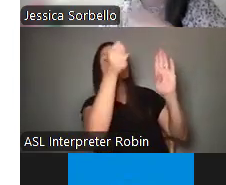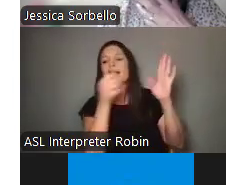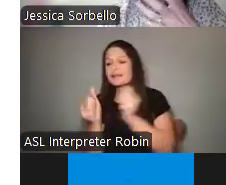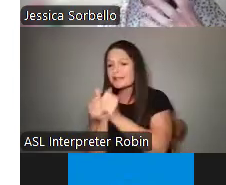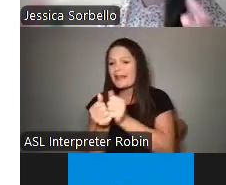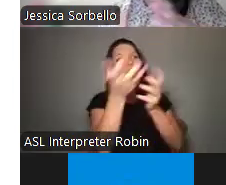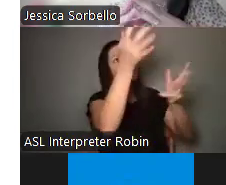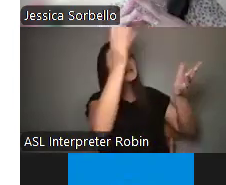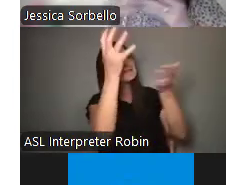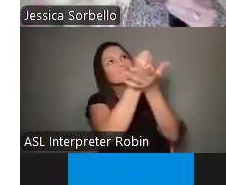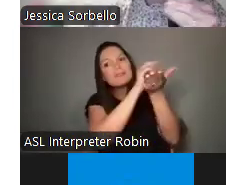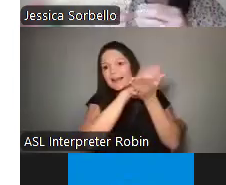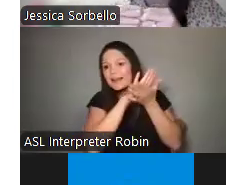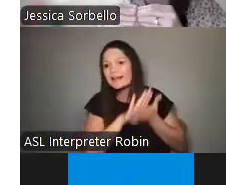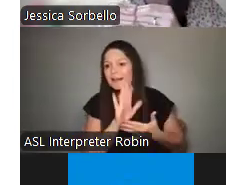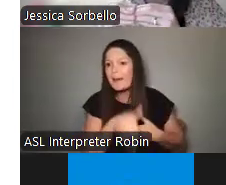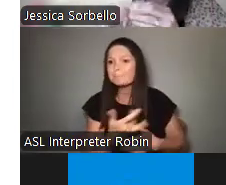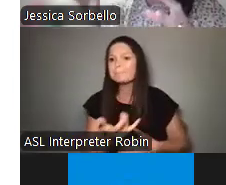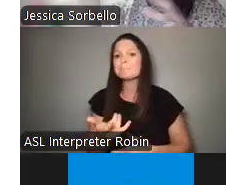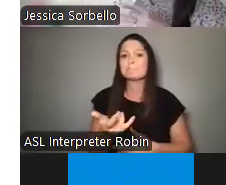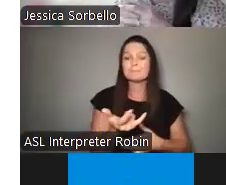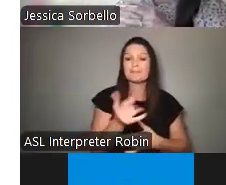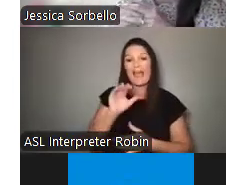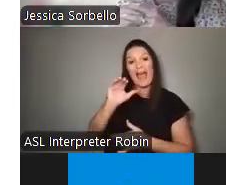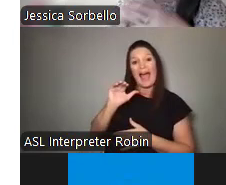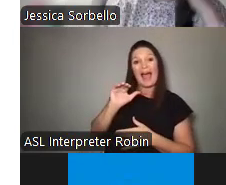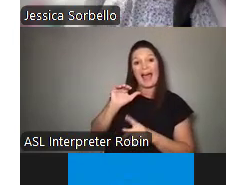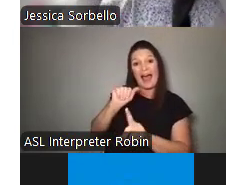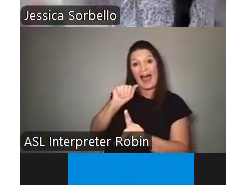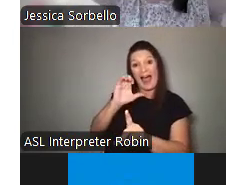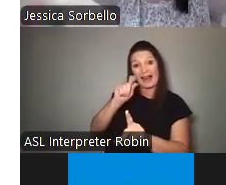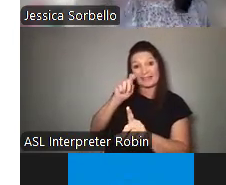medication is deactivated and